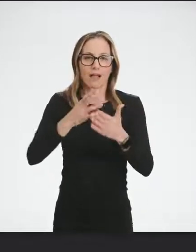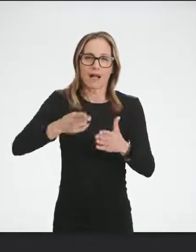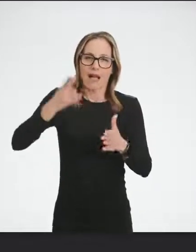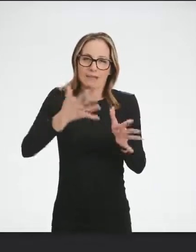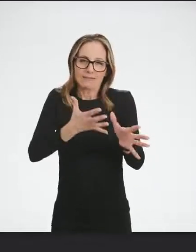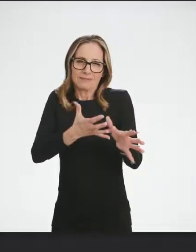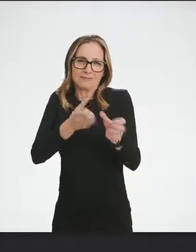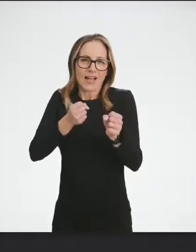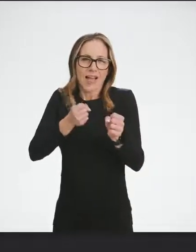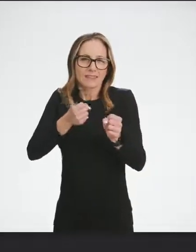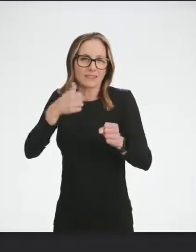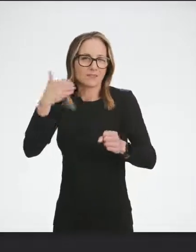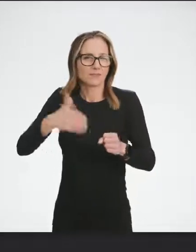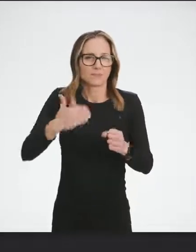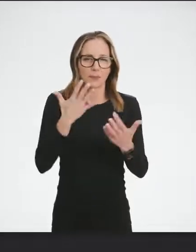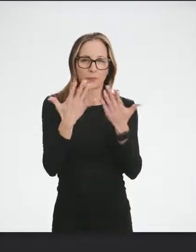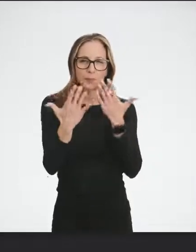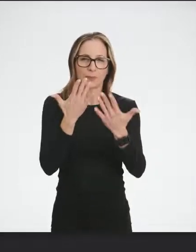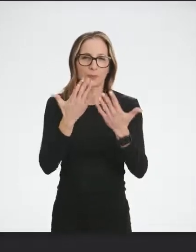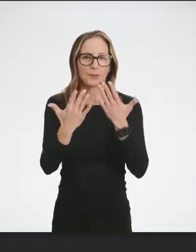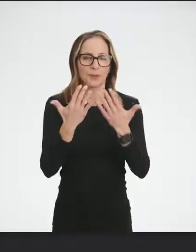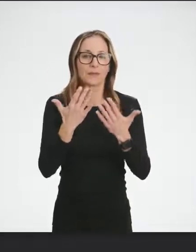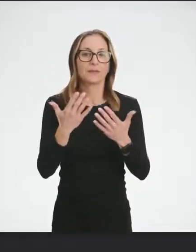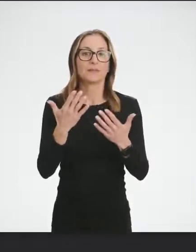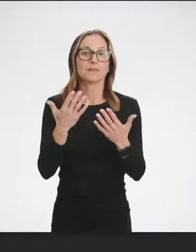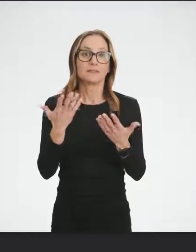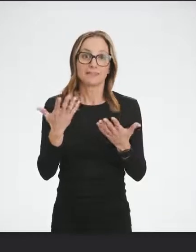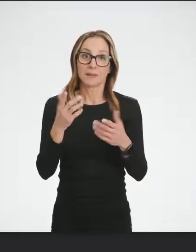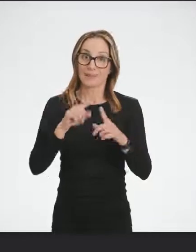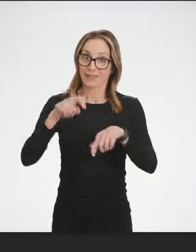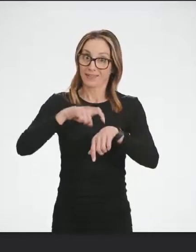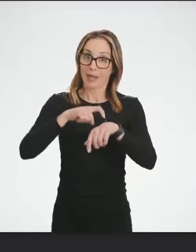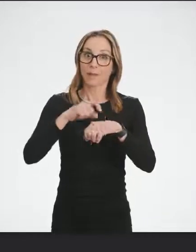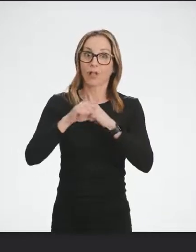advanced graphics at ultra-high resolutions can cost precious milliseconds.